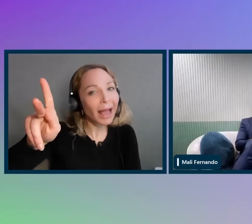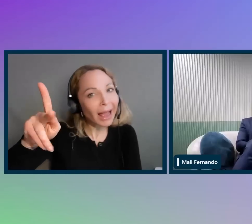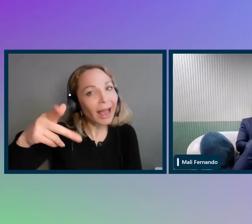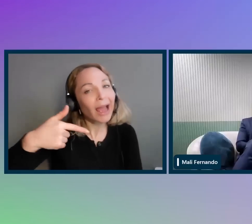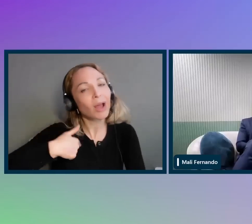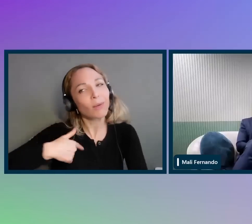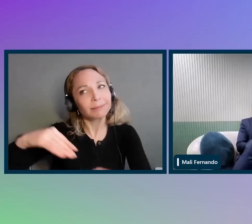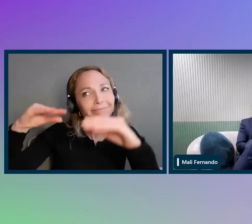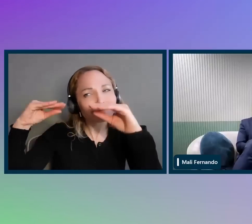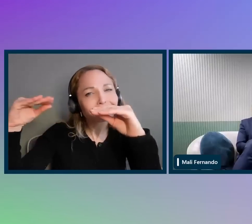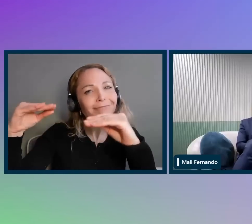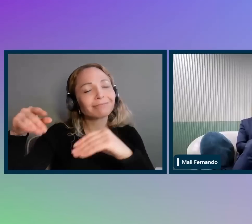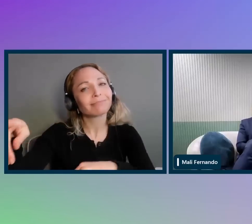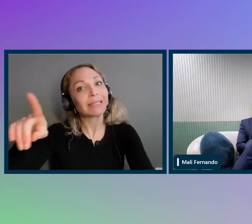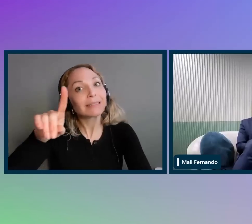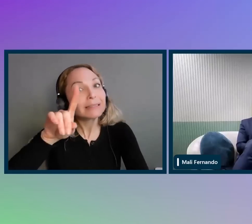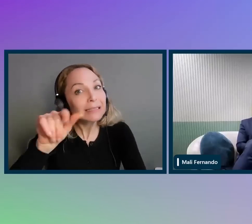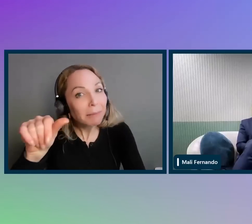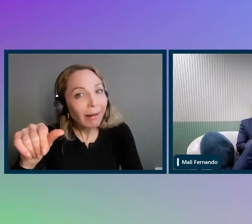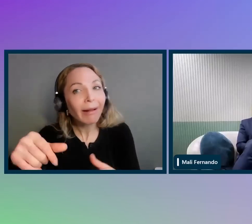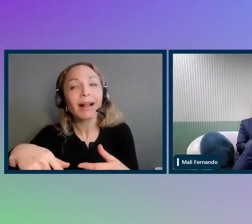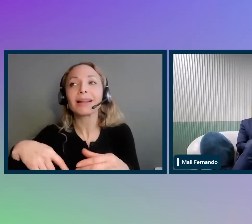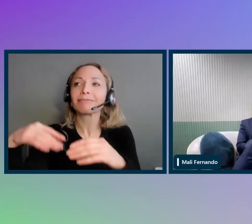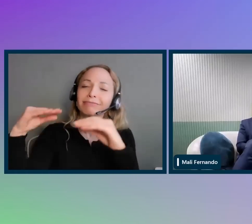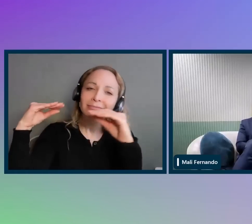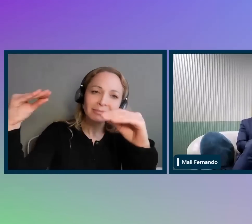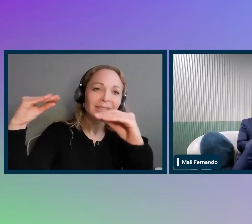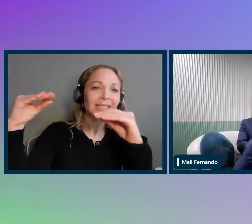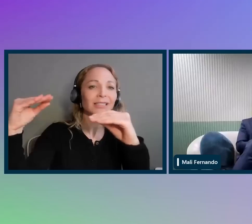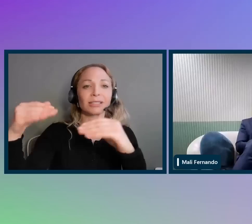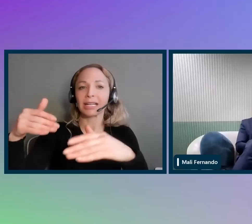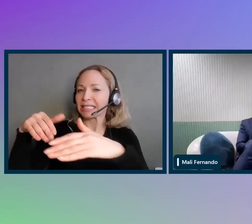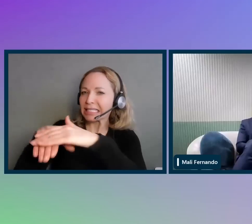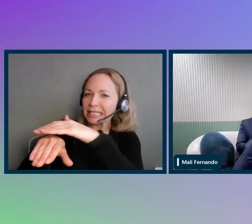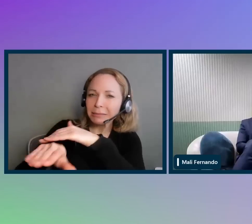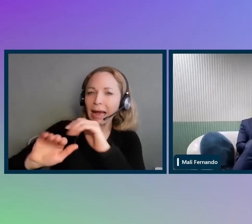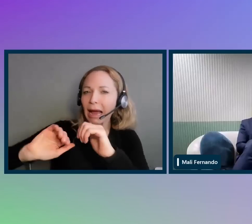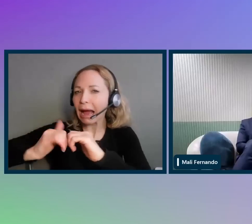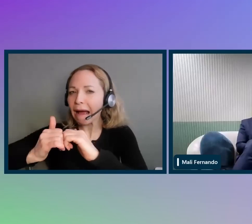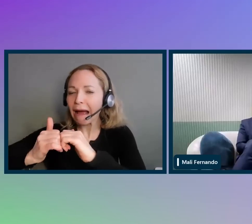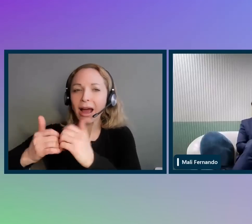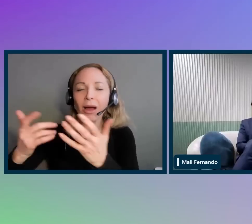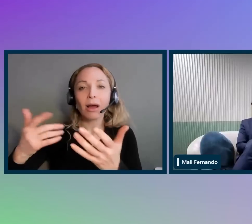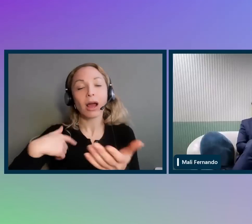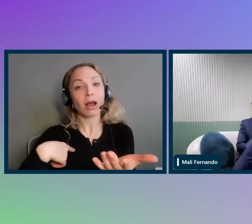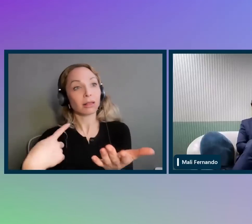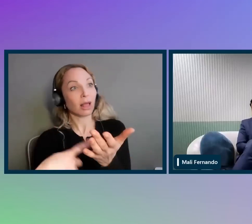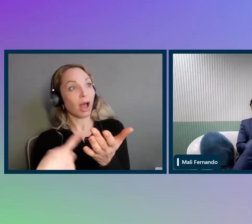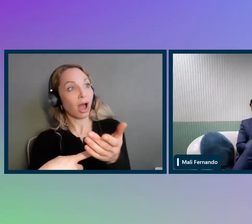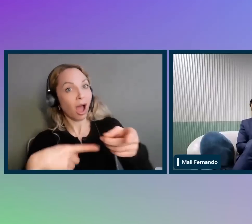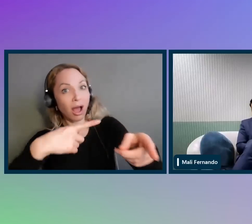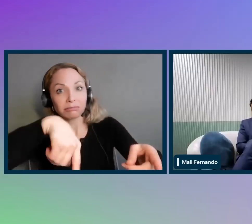When I speak to colleagues in the bank, particularly those colleagues who are neuro divergent, they went through primary, secondary,